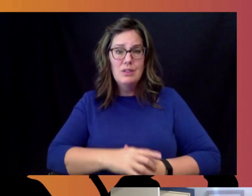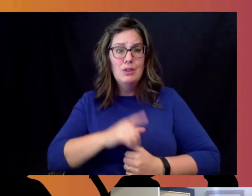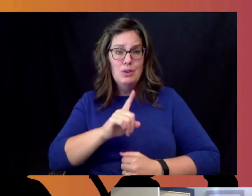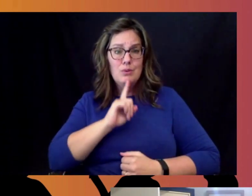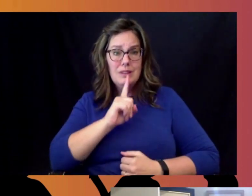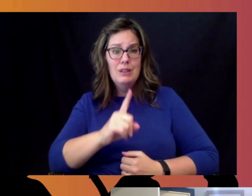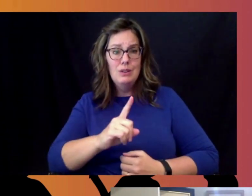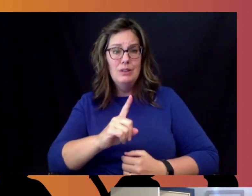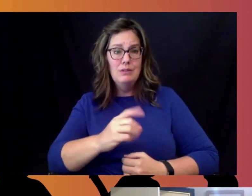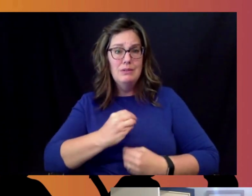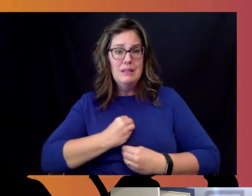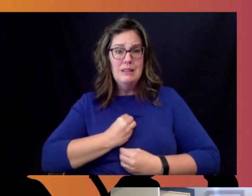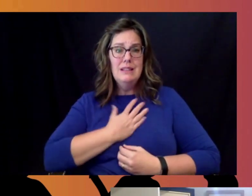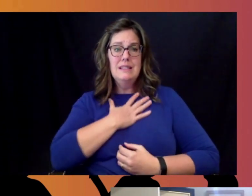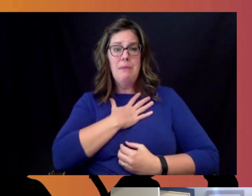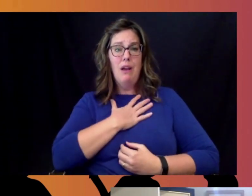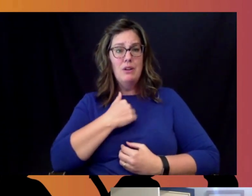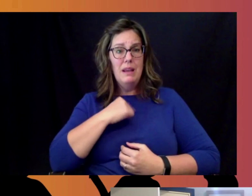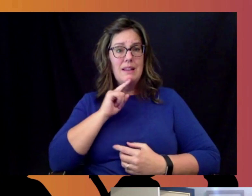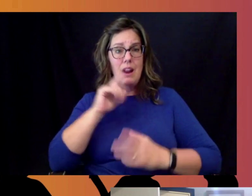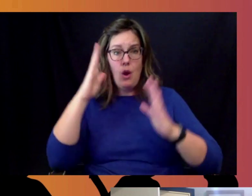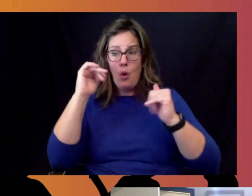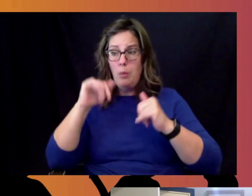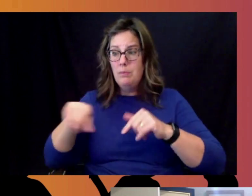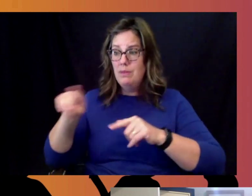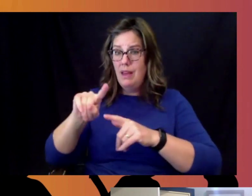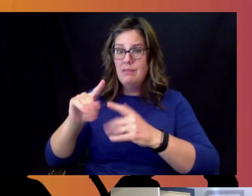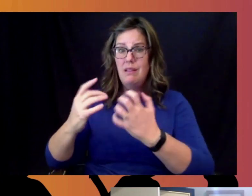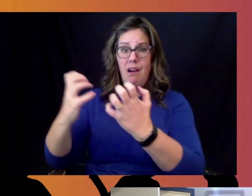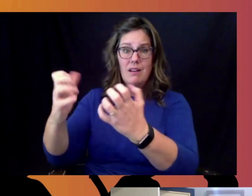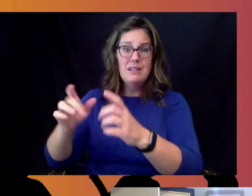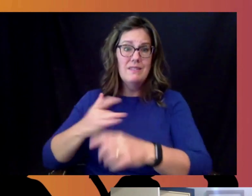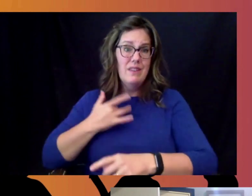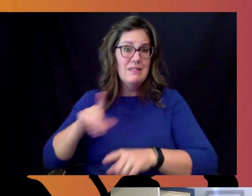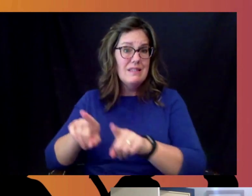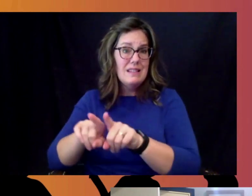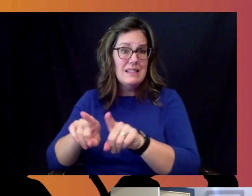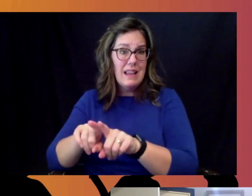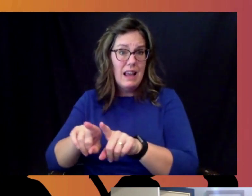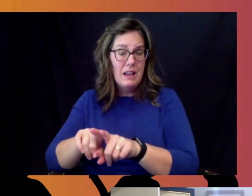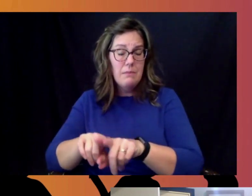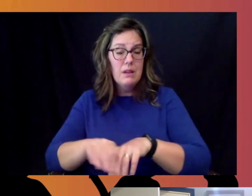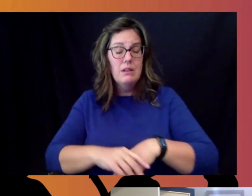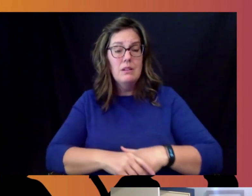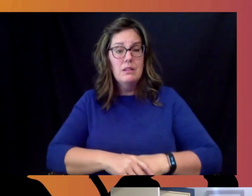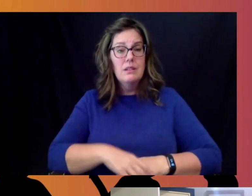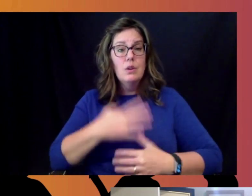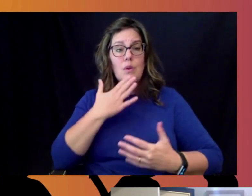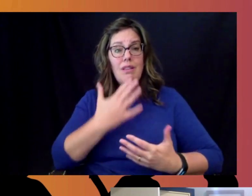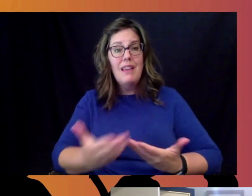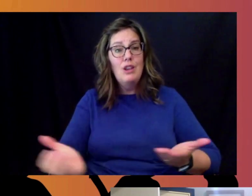did the same for the audience and i just want to thank you again for really speaking on our